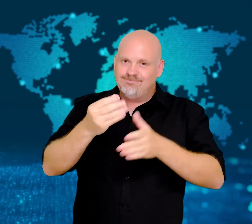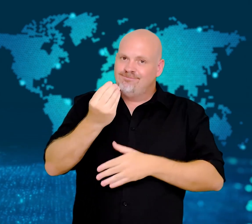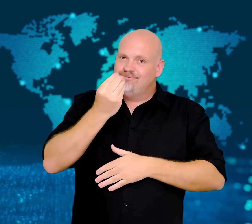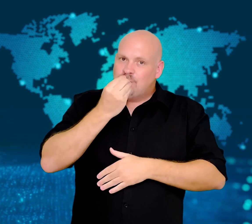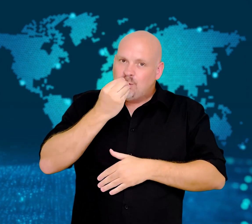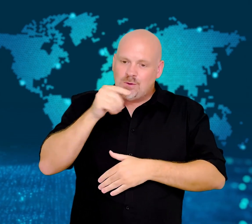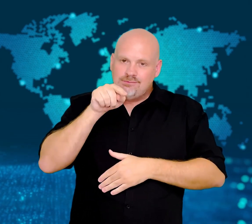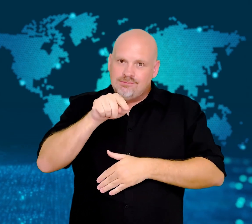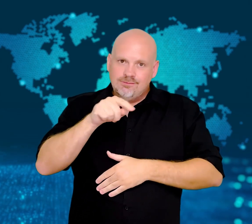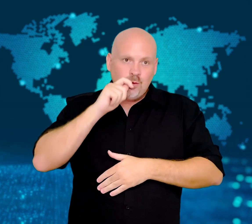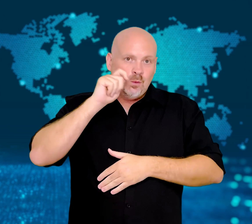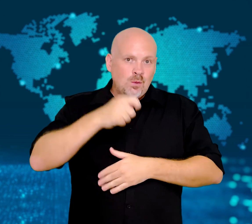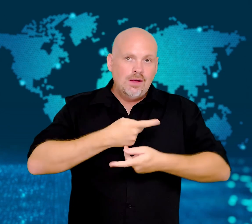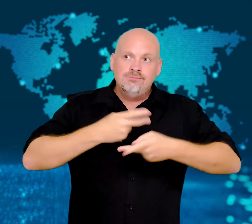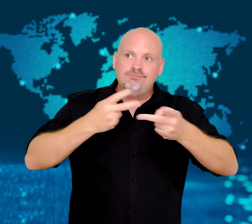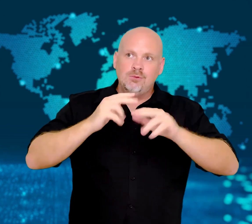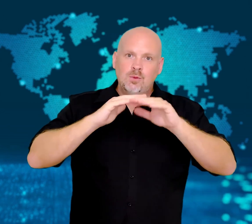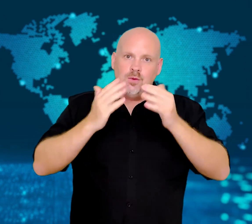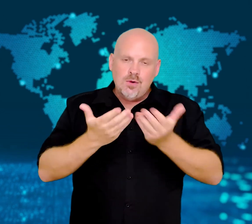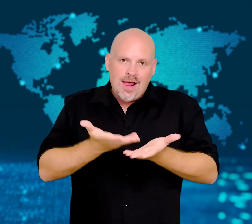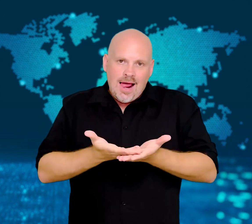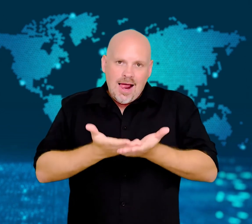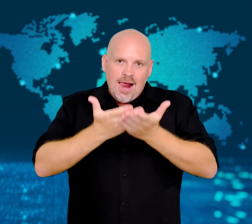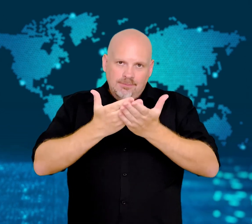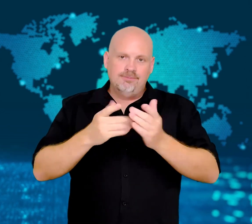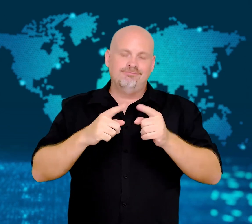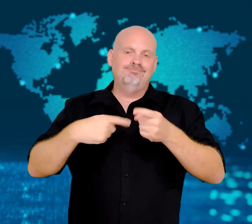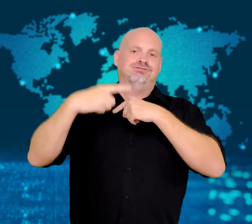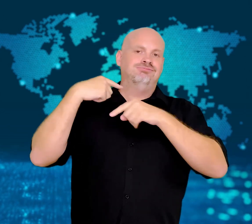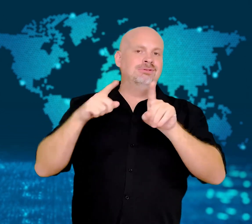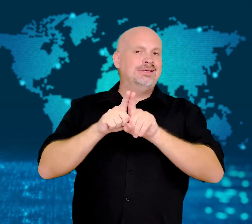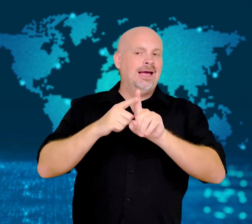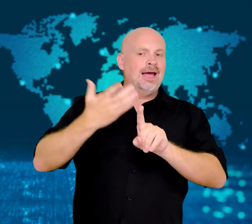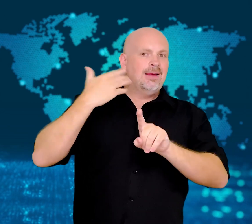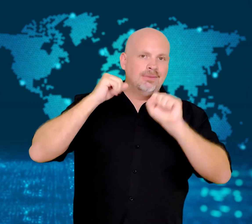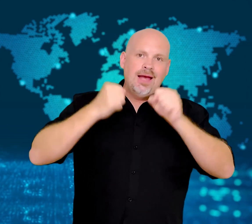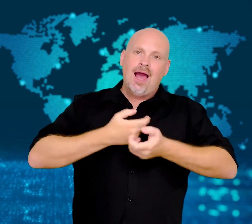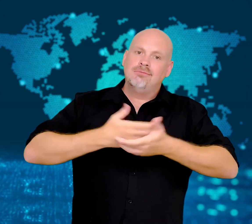from leaving the country, international efforts are now